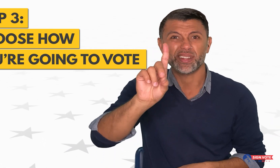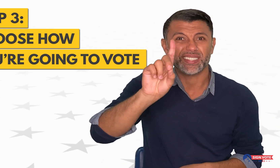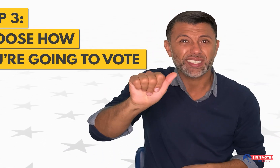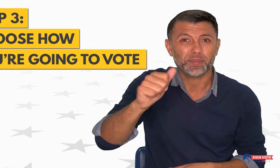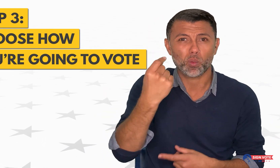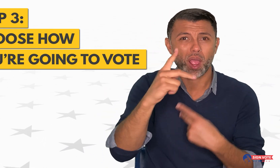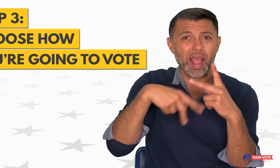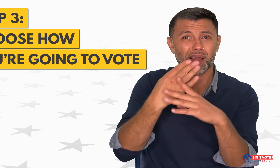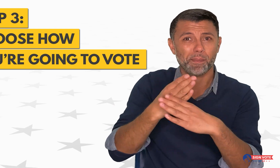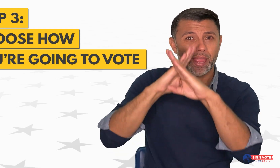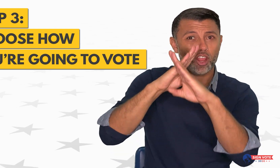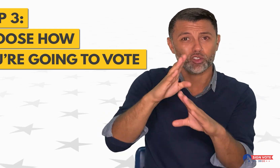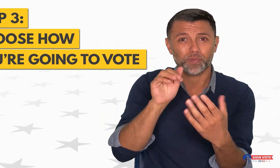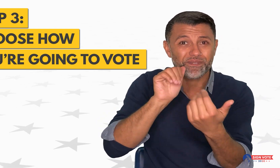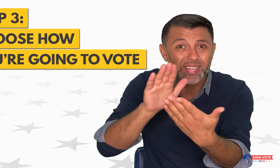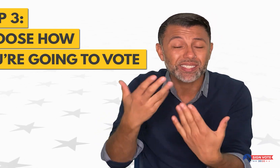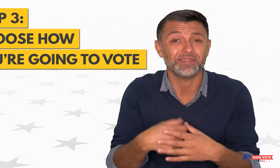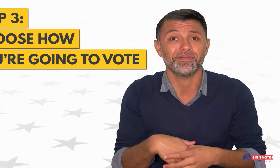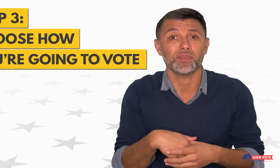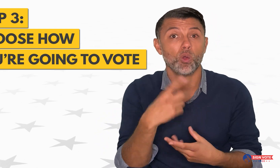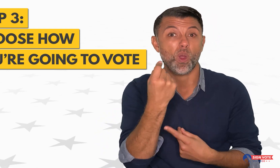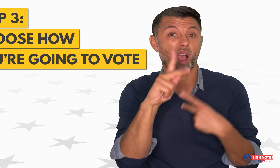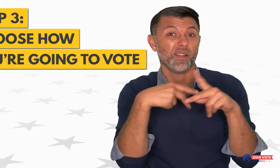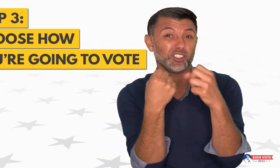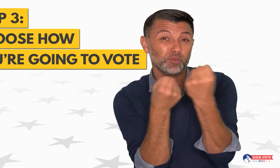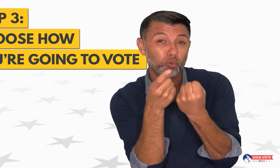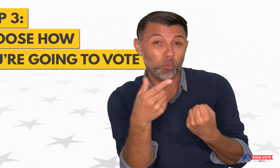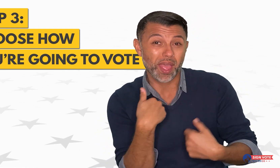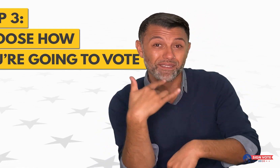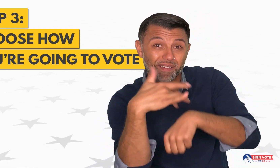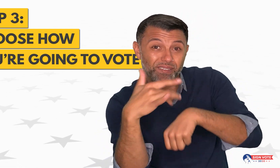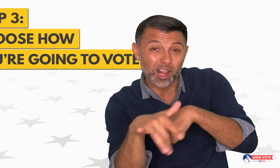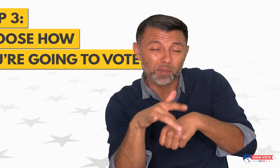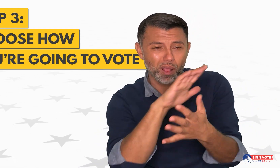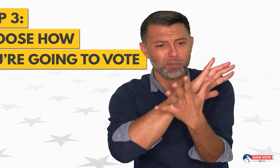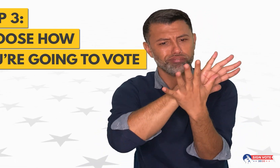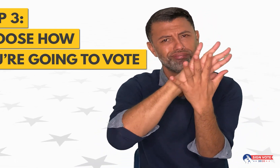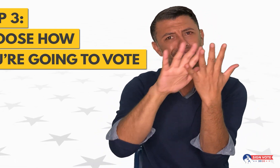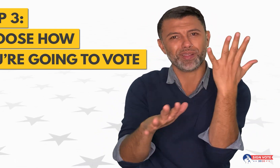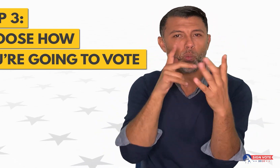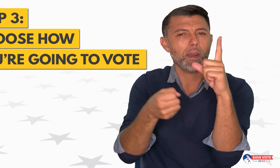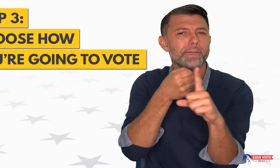your disability and what kinds of barriers you will face, what kind of support you have available to you...